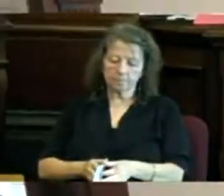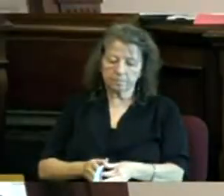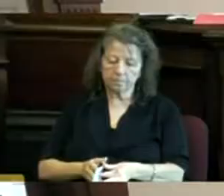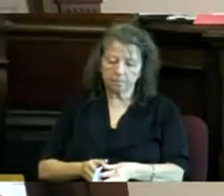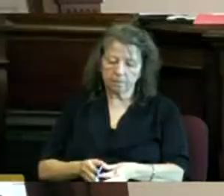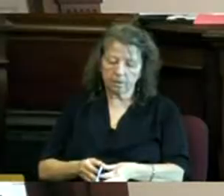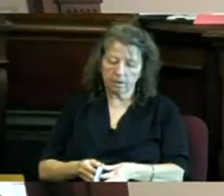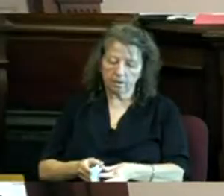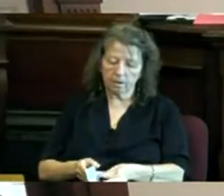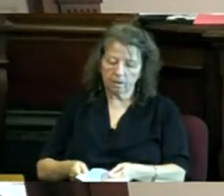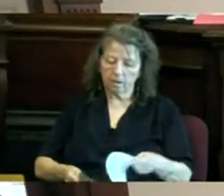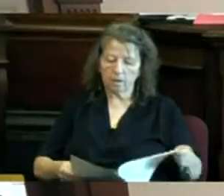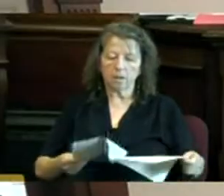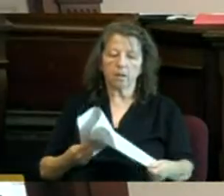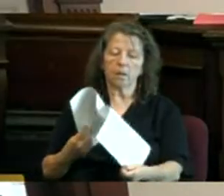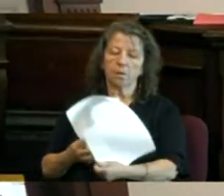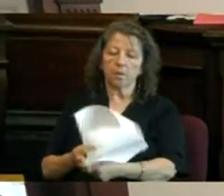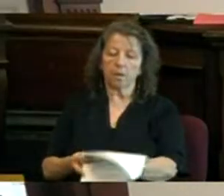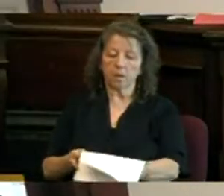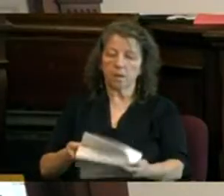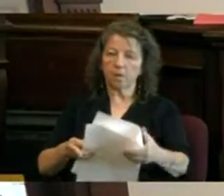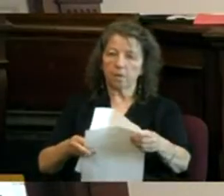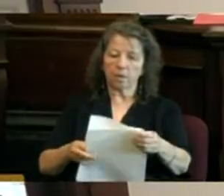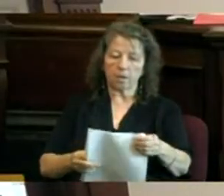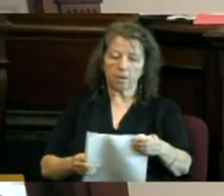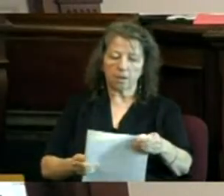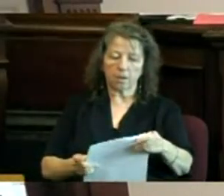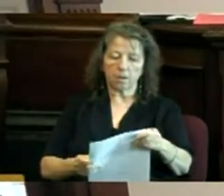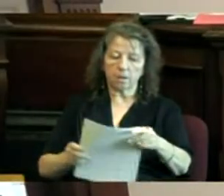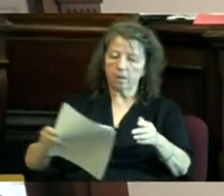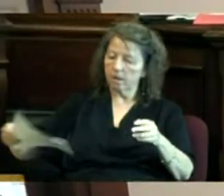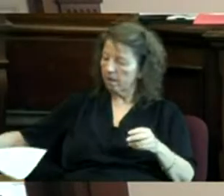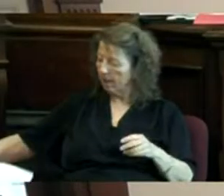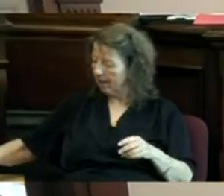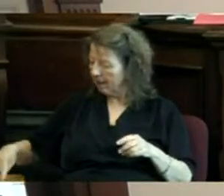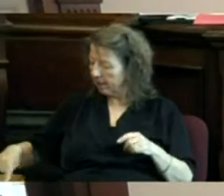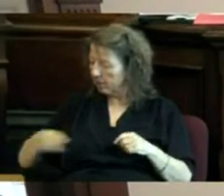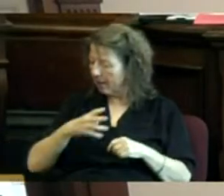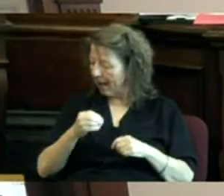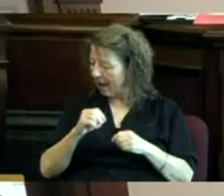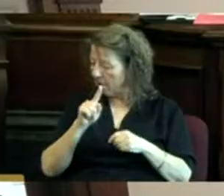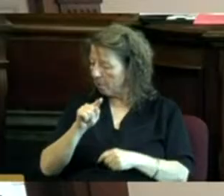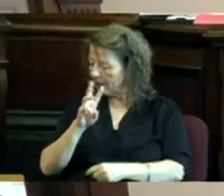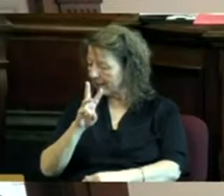It's been moved. Oh, I just had one question. Chair Gruber, for